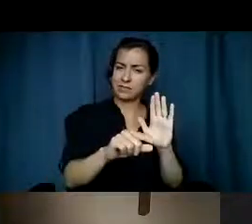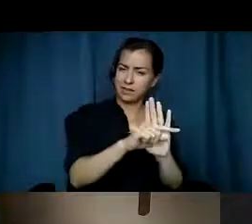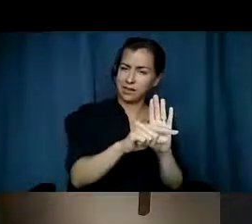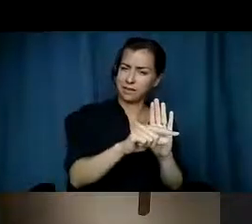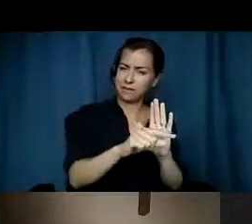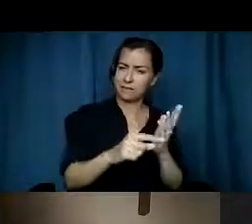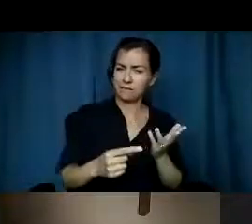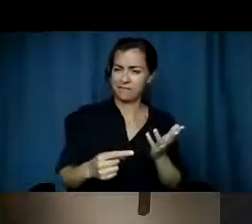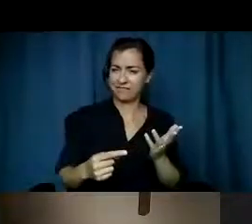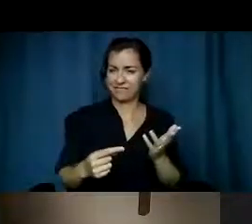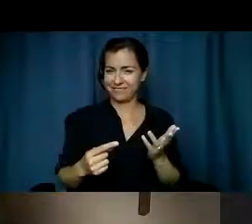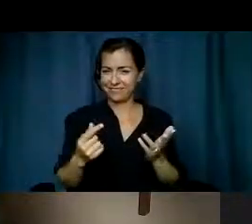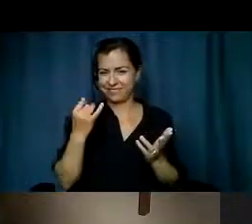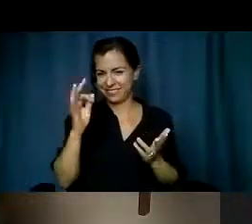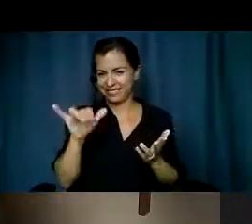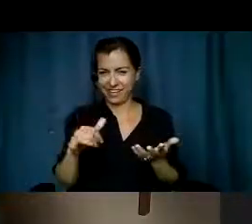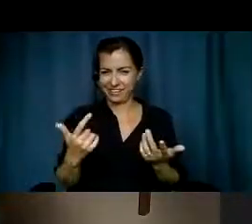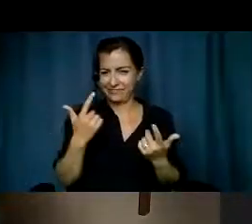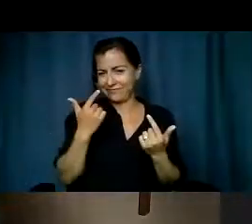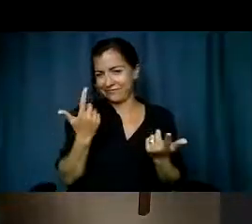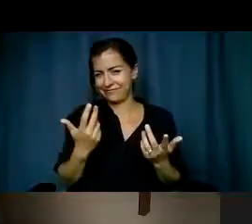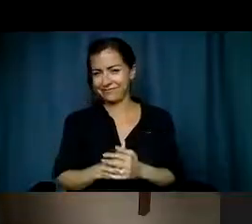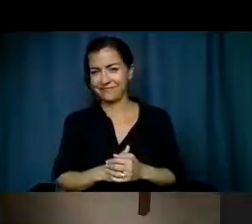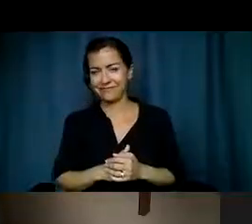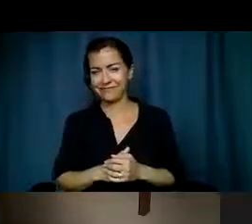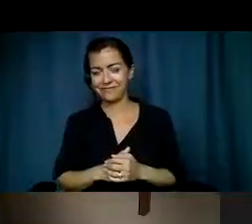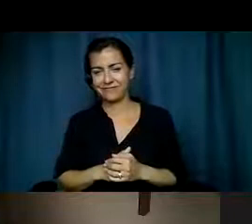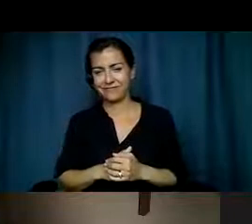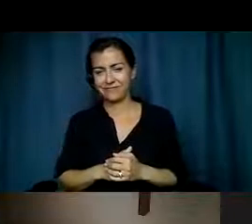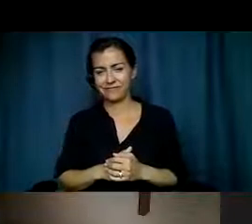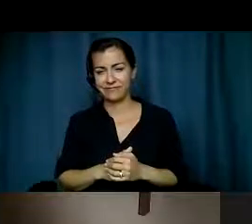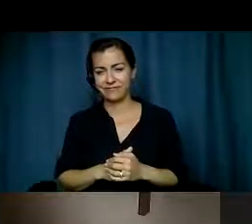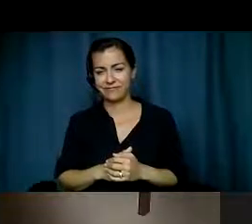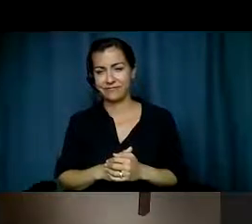Having the right information, and plus, having the right supports